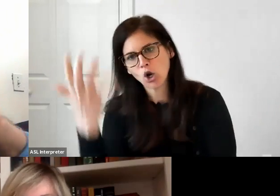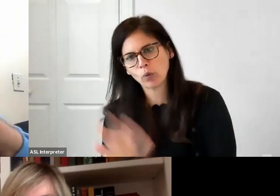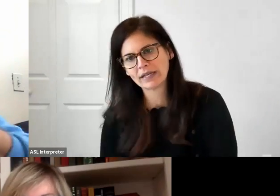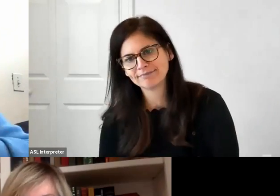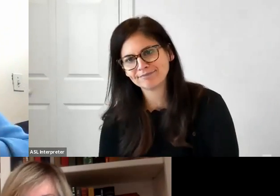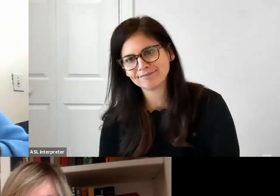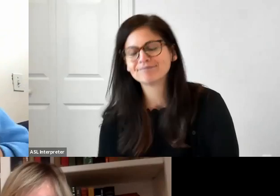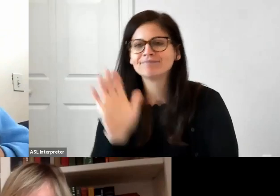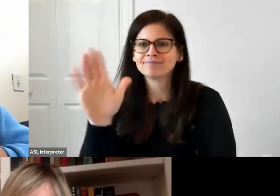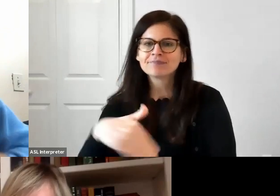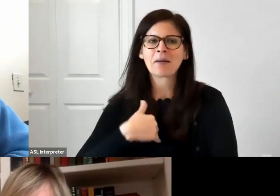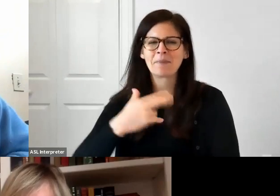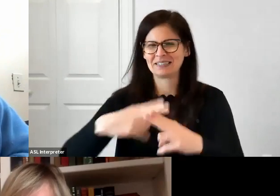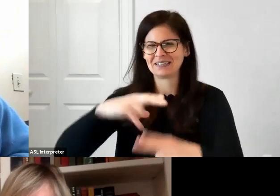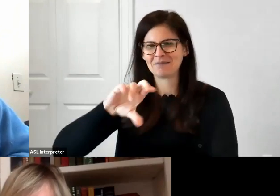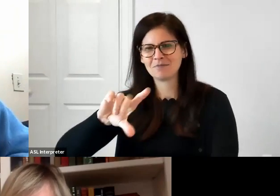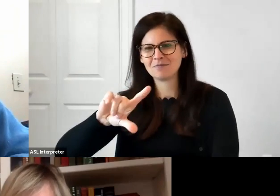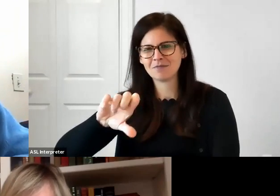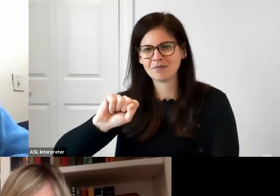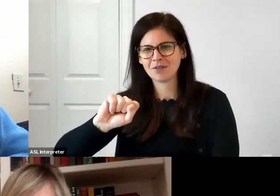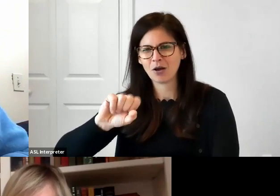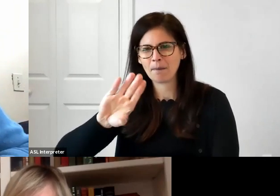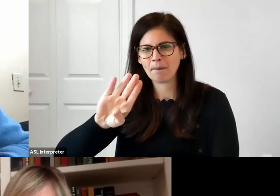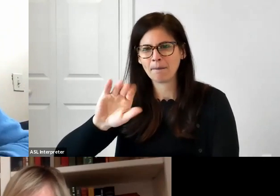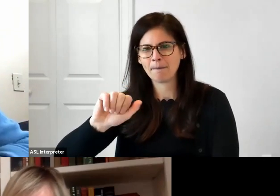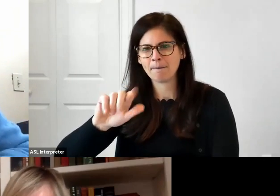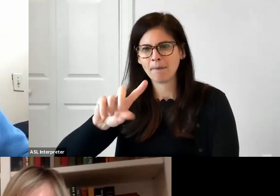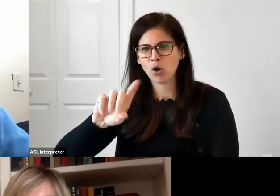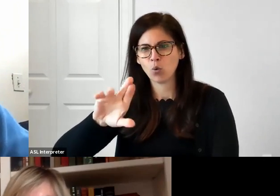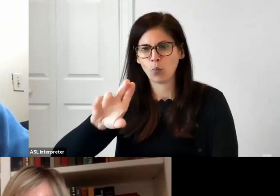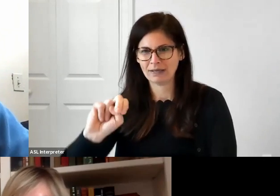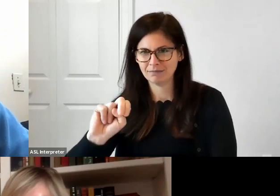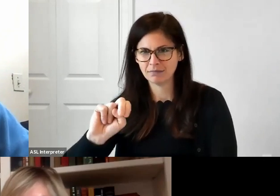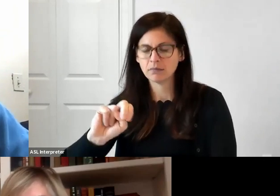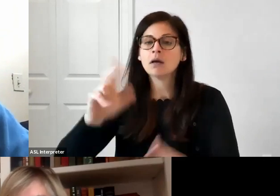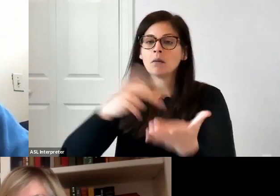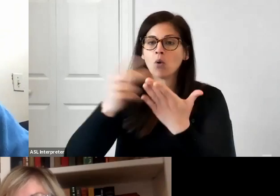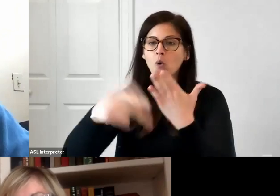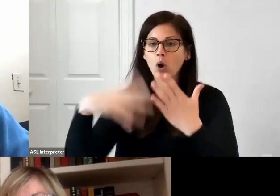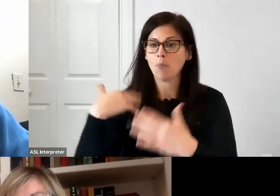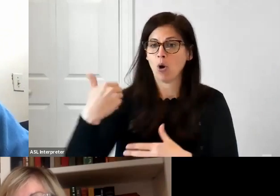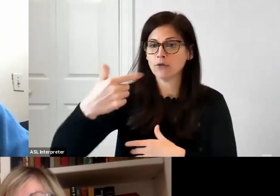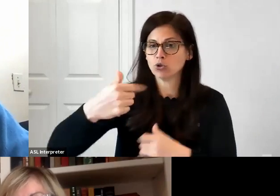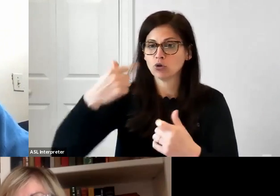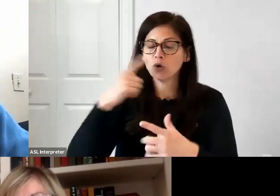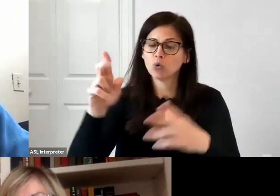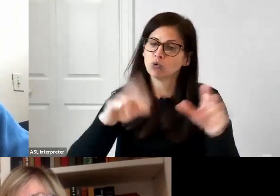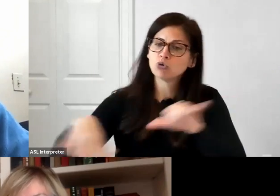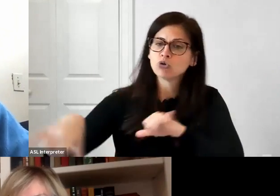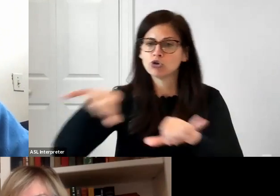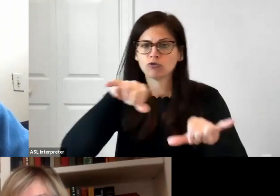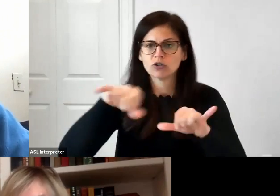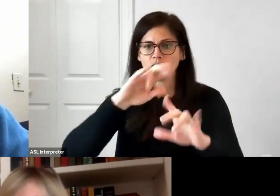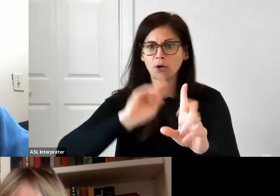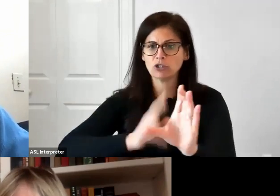So, my name is Charles Baldwin. I am the program officer for the Universal Participation Initiative.